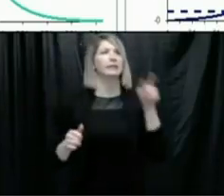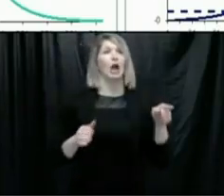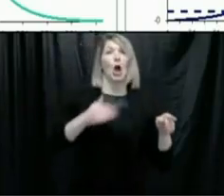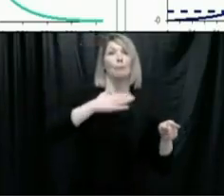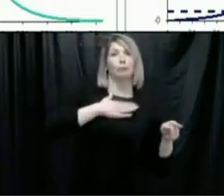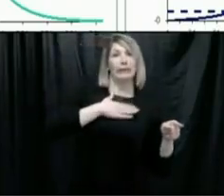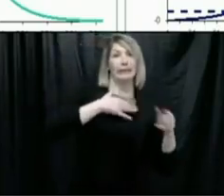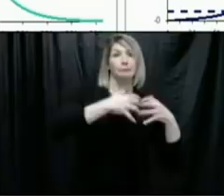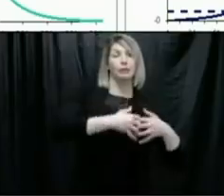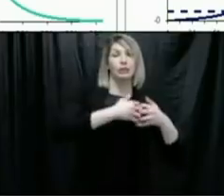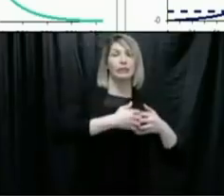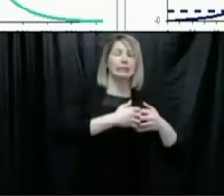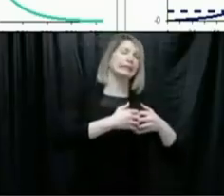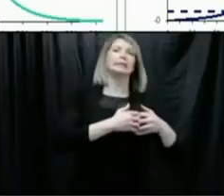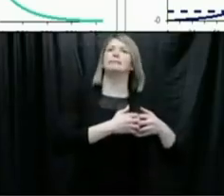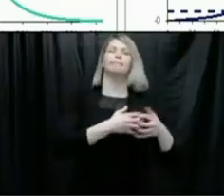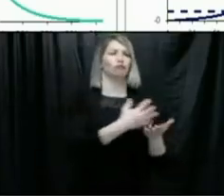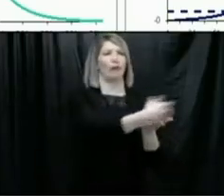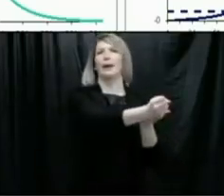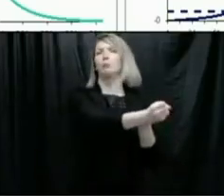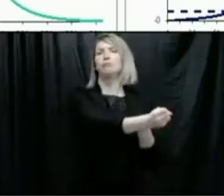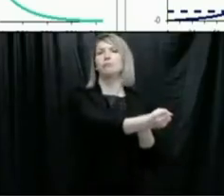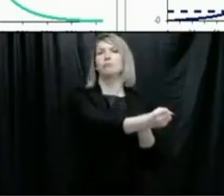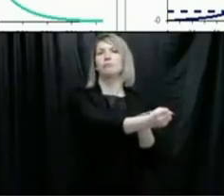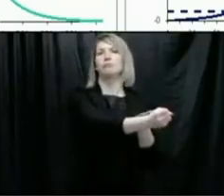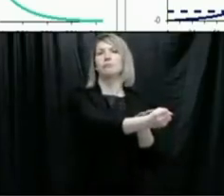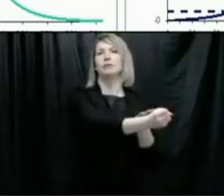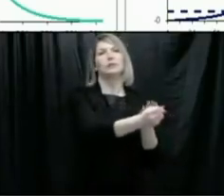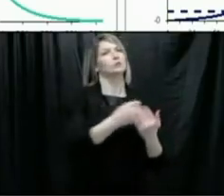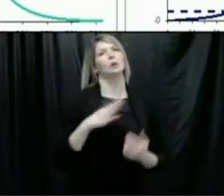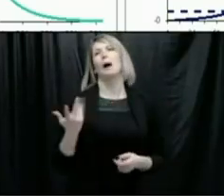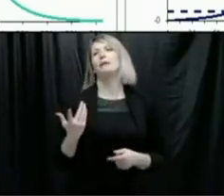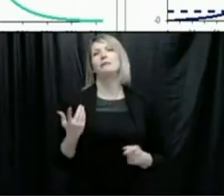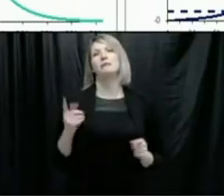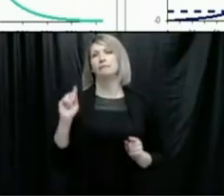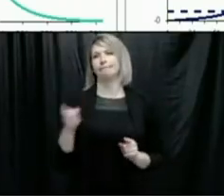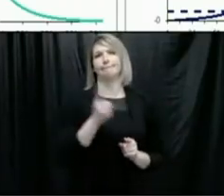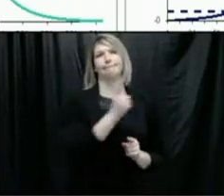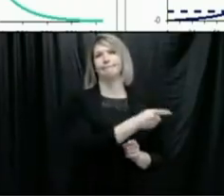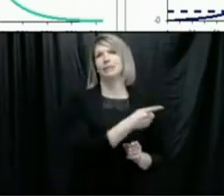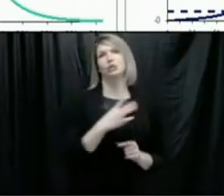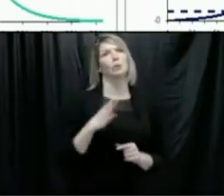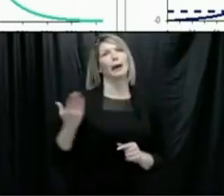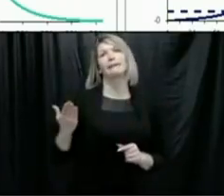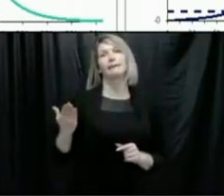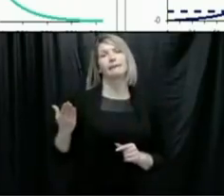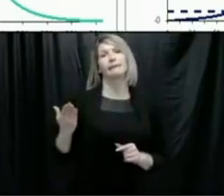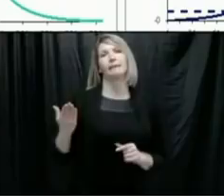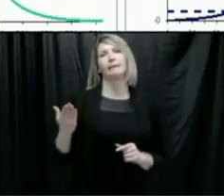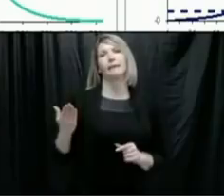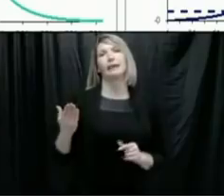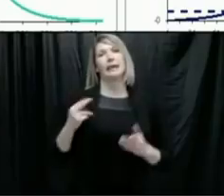VENTILATORS. WE'RE HOPING WE NEVER GET THERE.